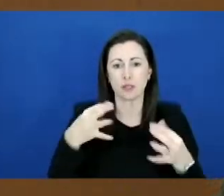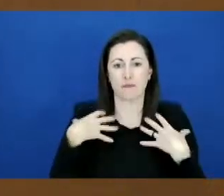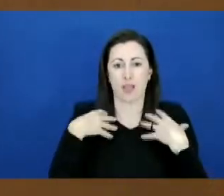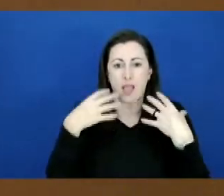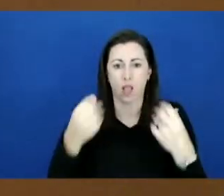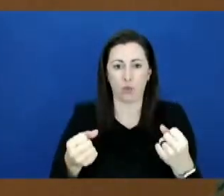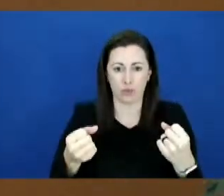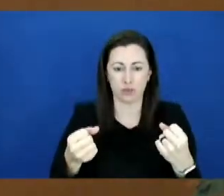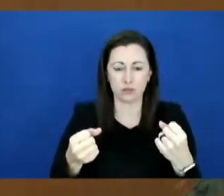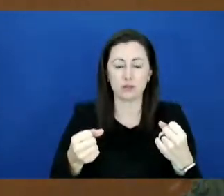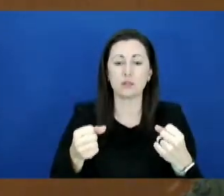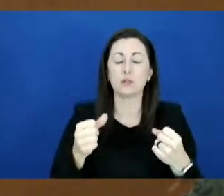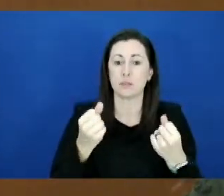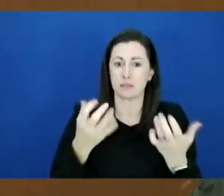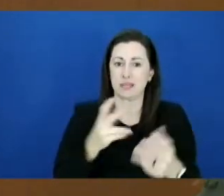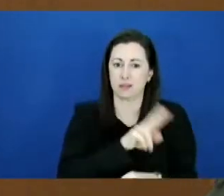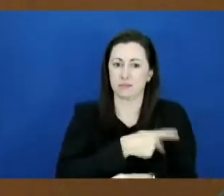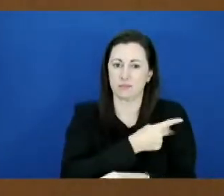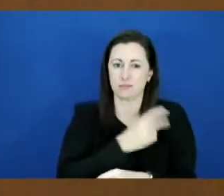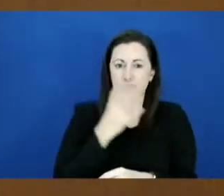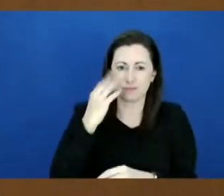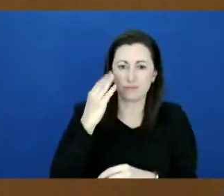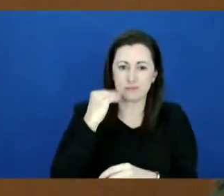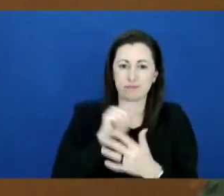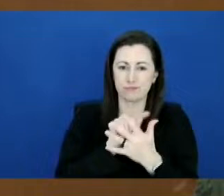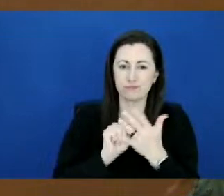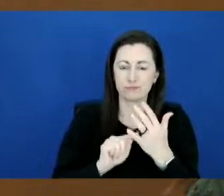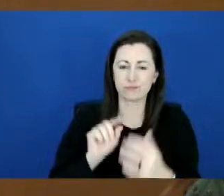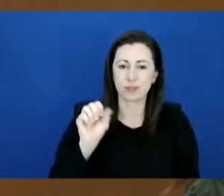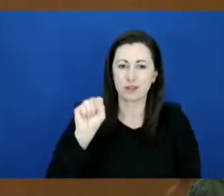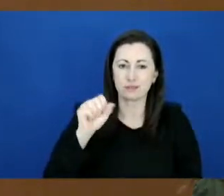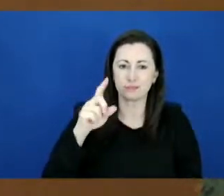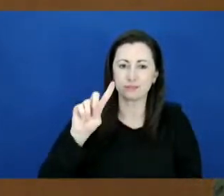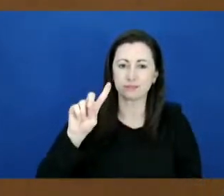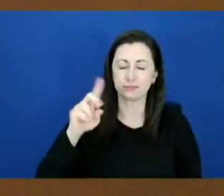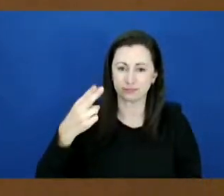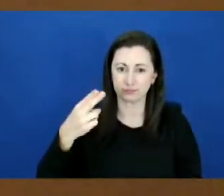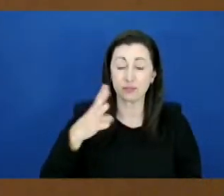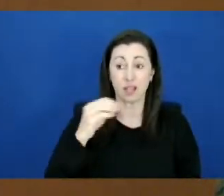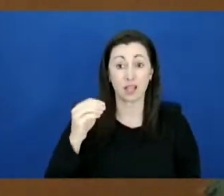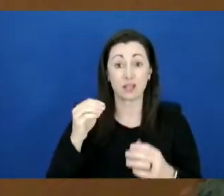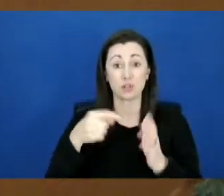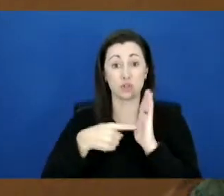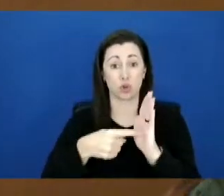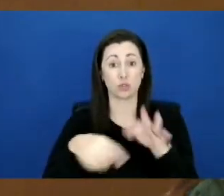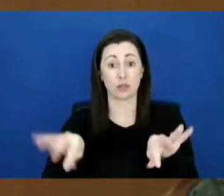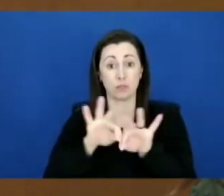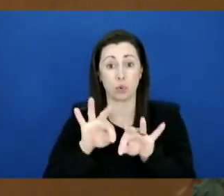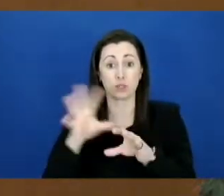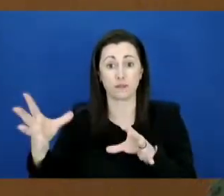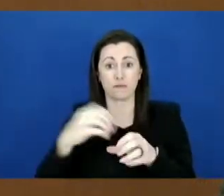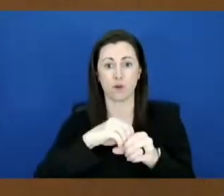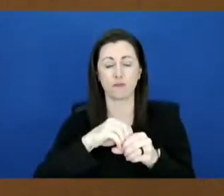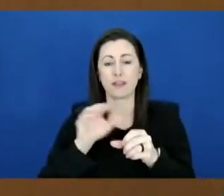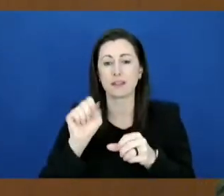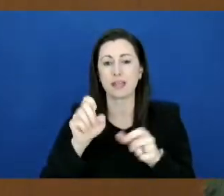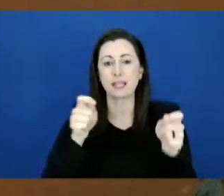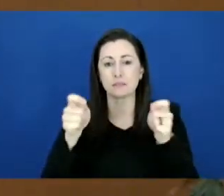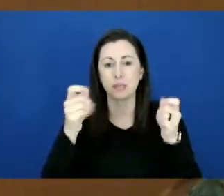DUE WHAT WE CALL SOCIAL DETERMINANTS OR SOCIAL DRIVERS OF HEALTH THAT MANY OF OUR